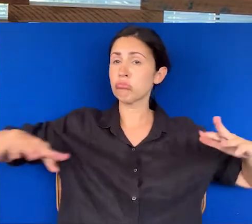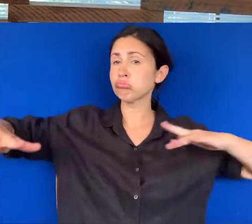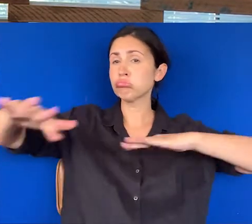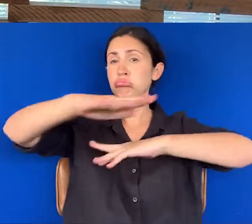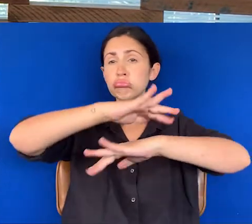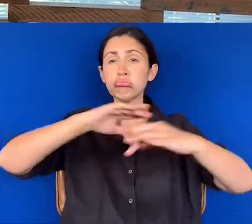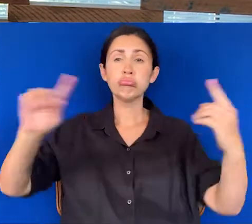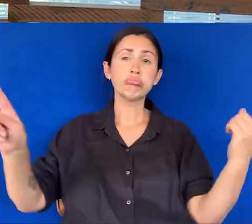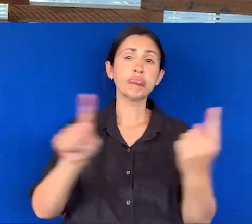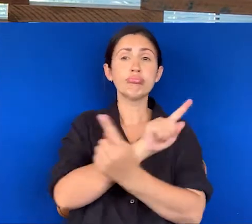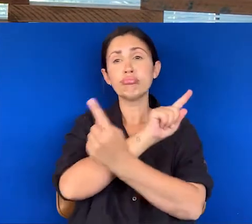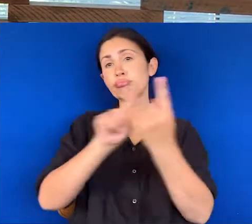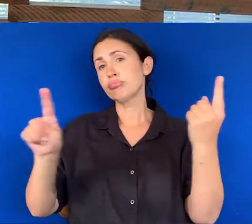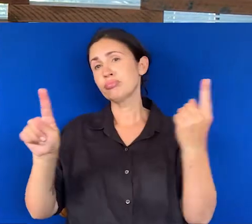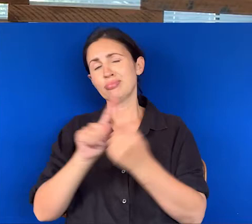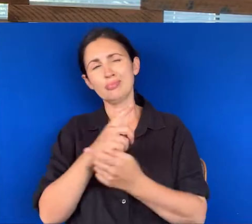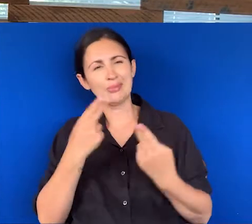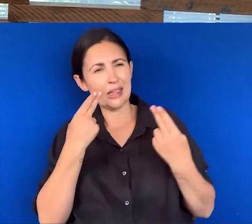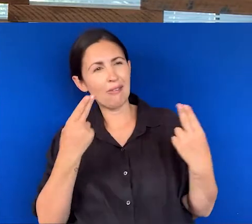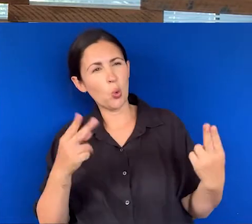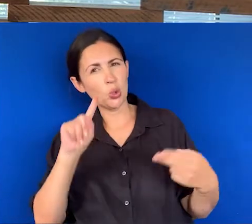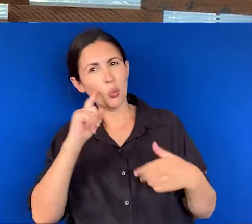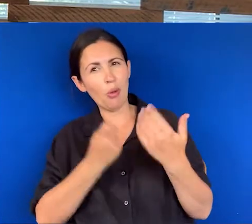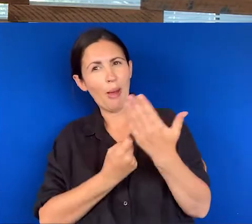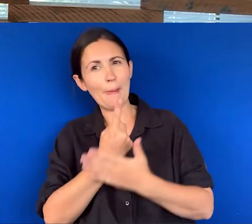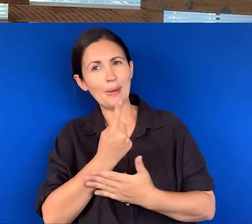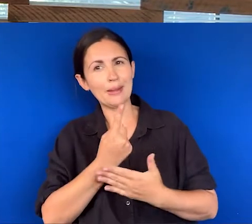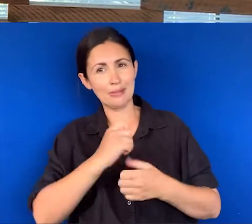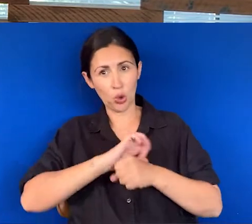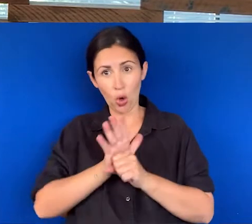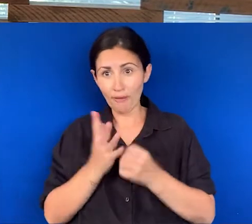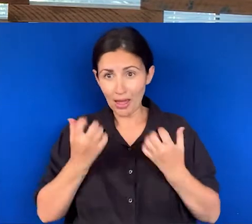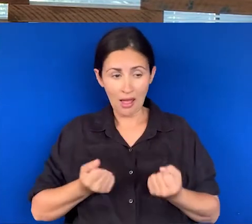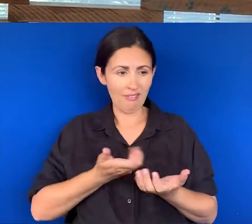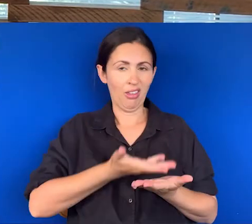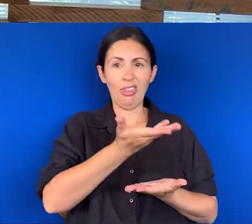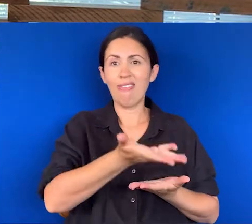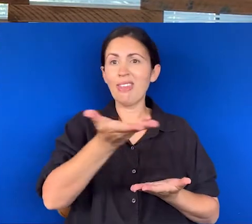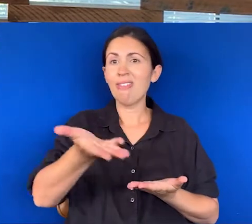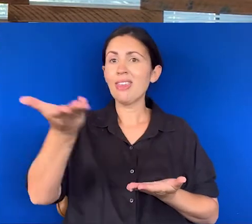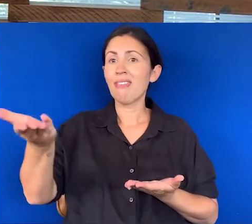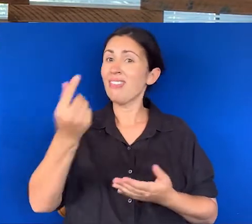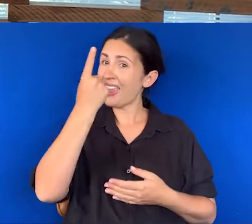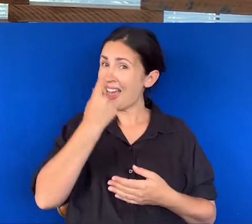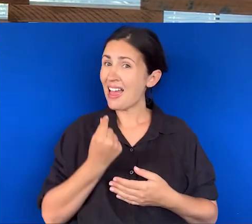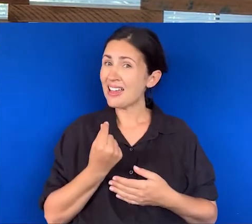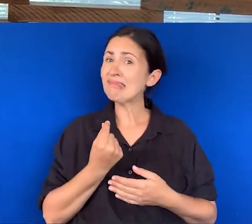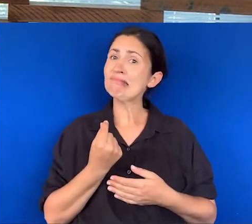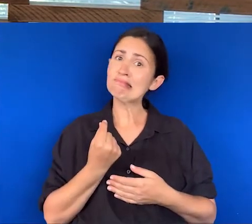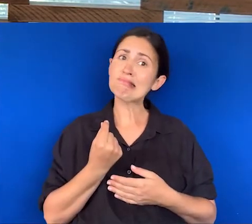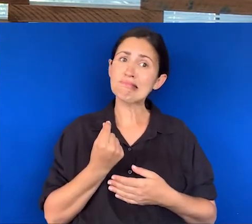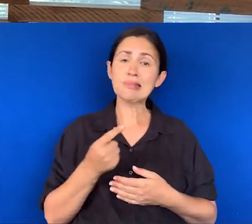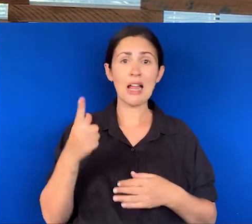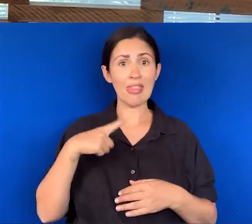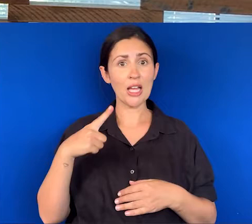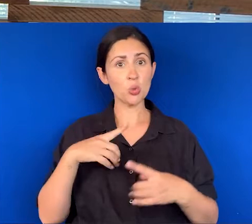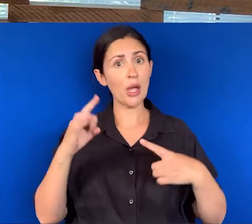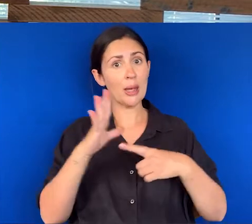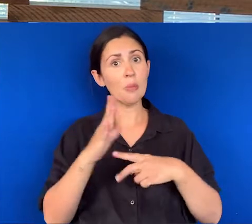and so, we will continue to see increased numbers. So, that's why it's so important that we keep doing all of the things